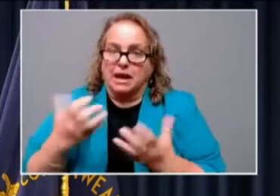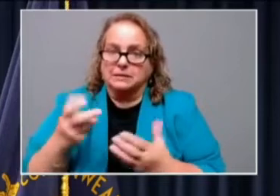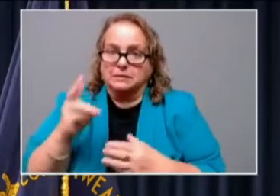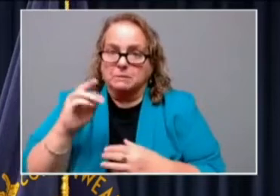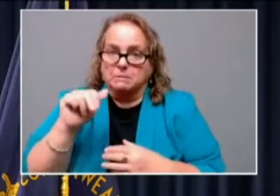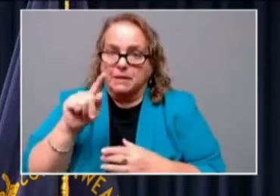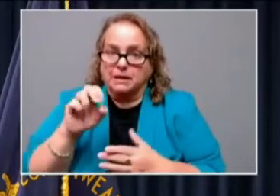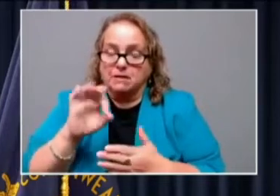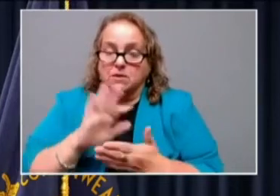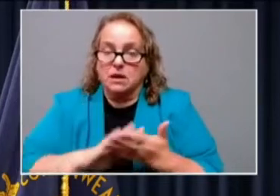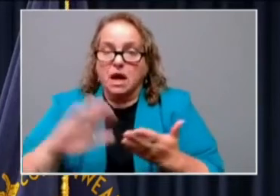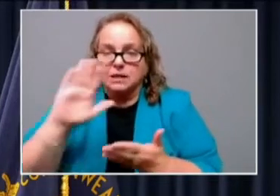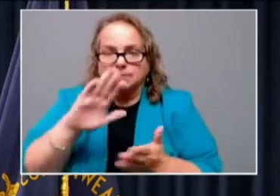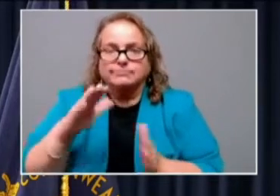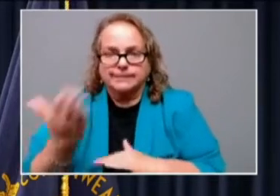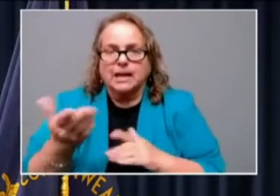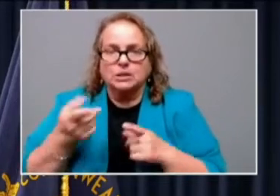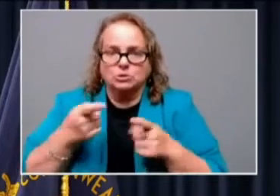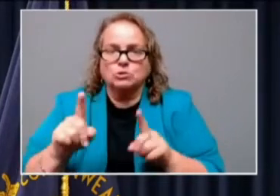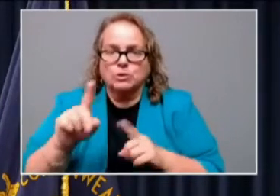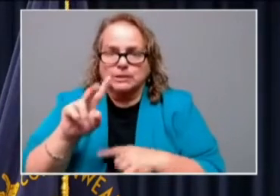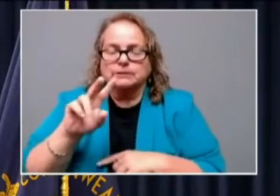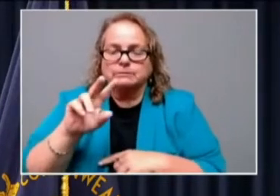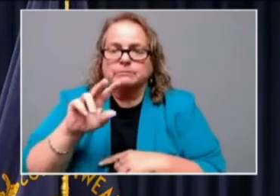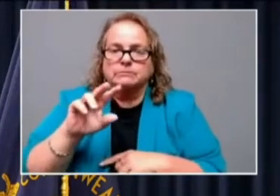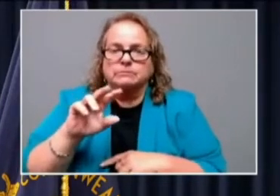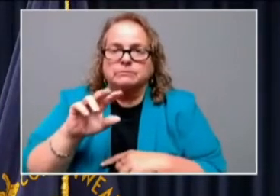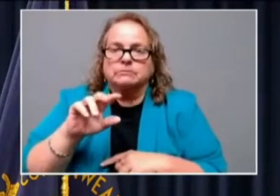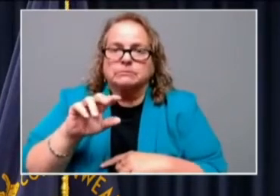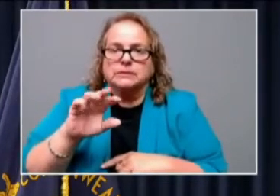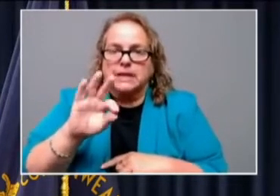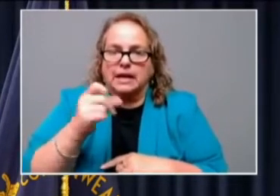It remains the worst terror attack on U. S. Soil in our nation's history.